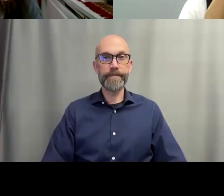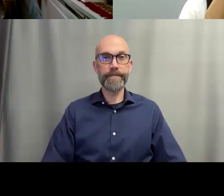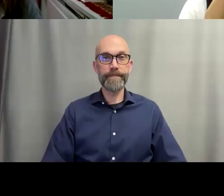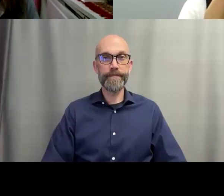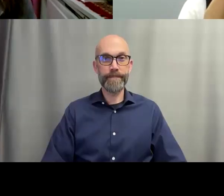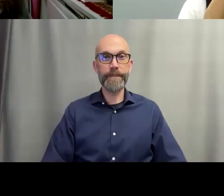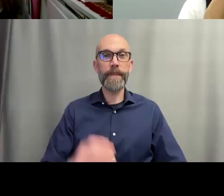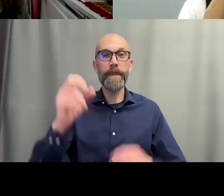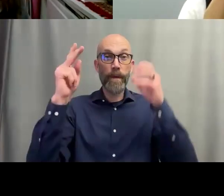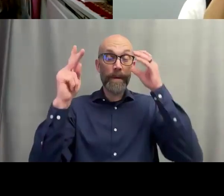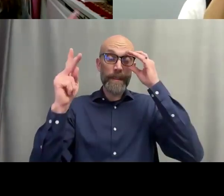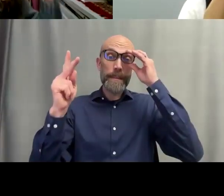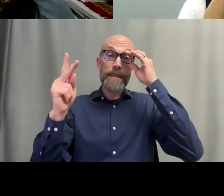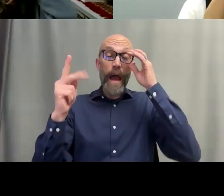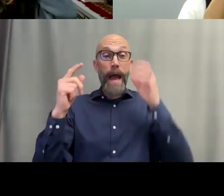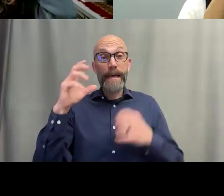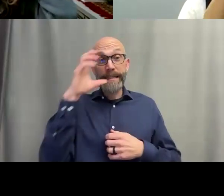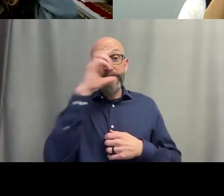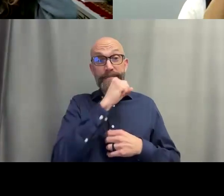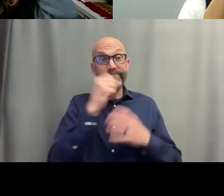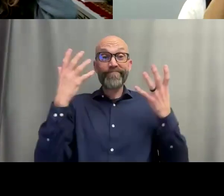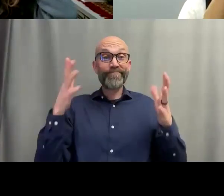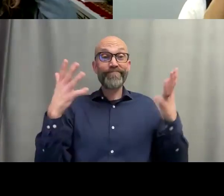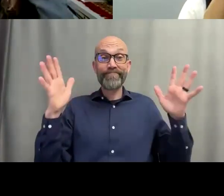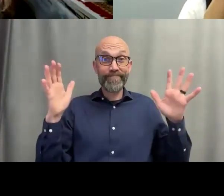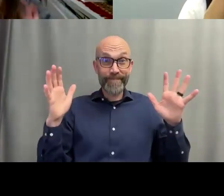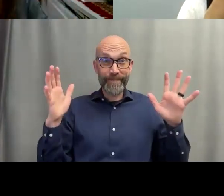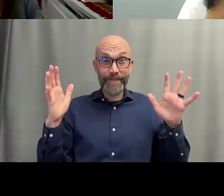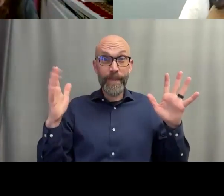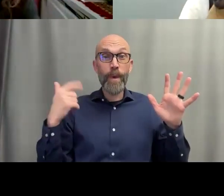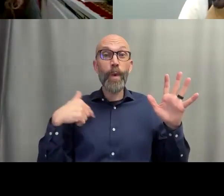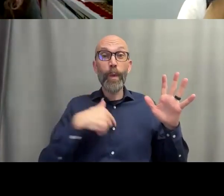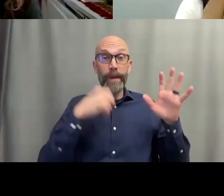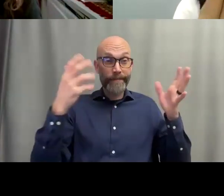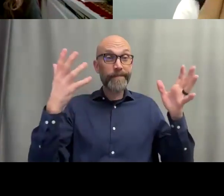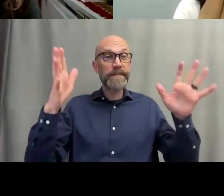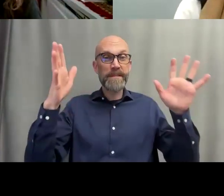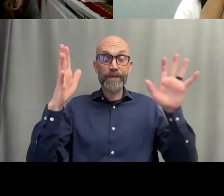Okay. So. Yeah. So I guess that's it. We can be done a few minutes early.